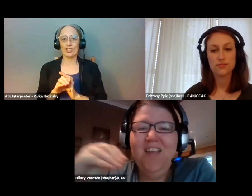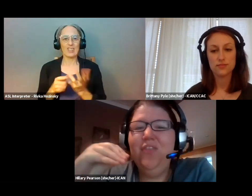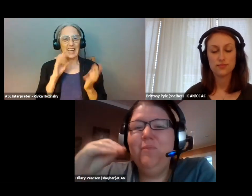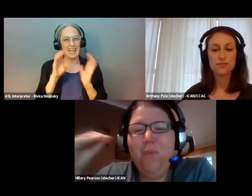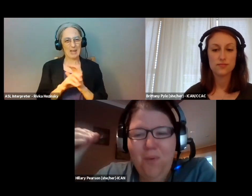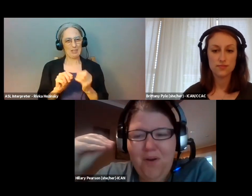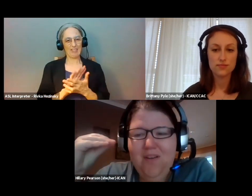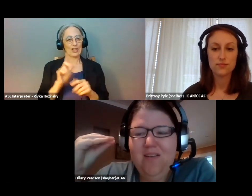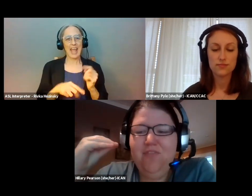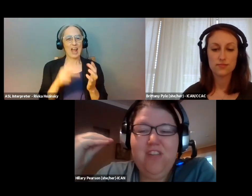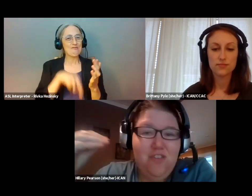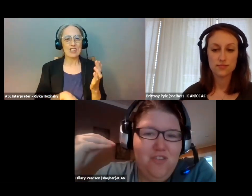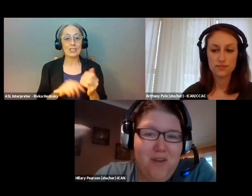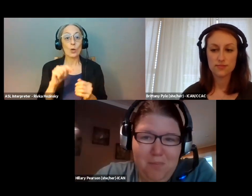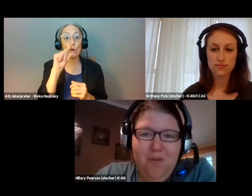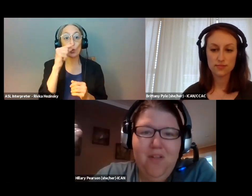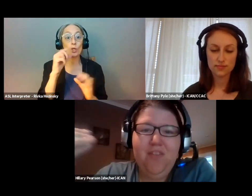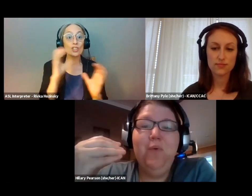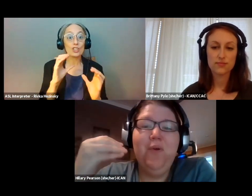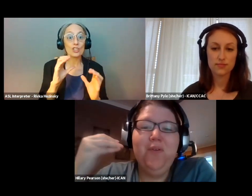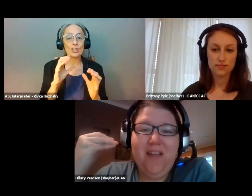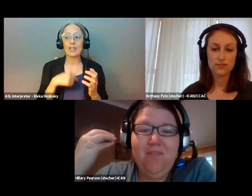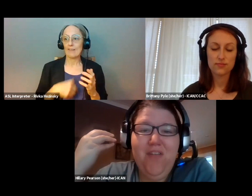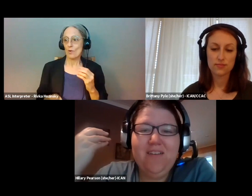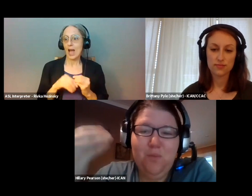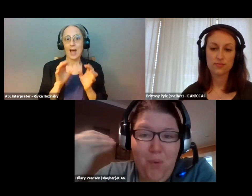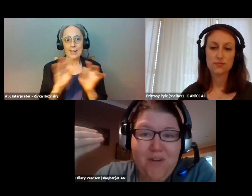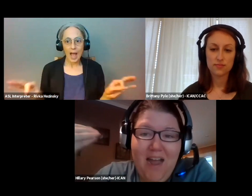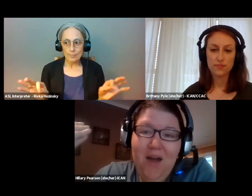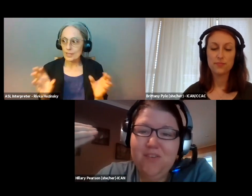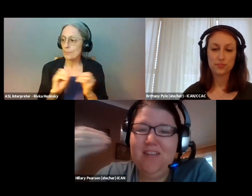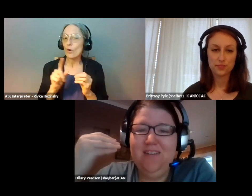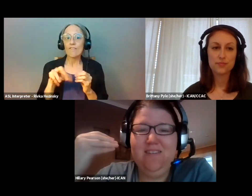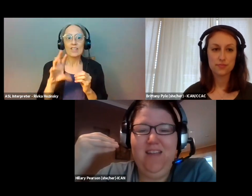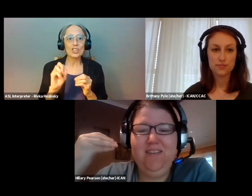the more features you enable and the more like of that word count and